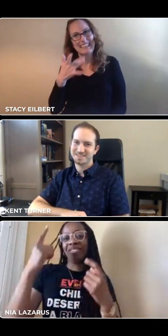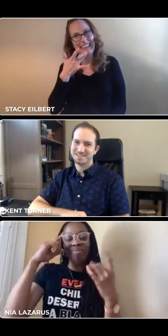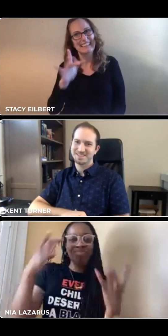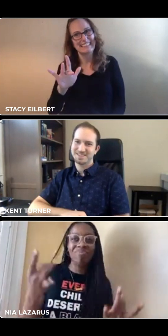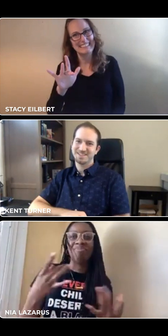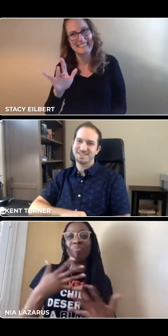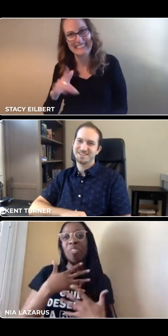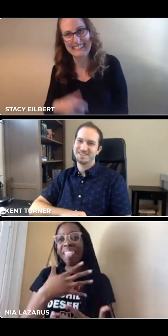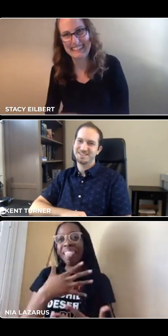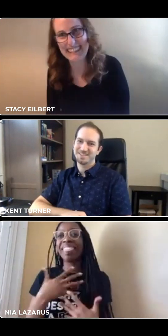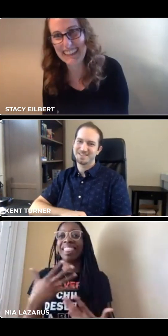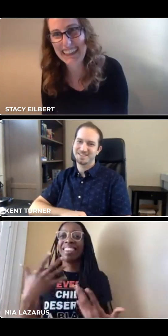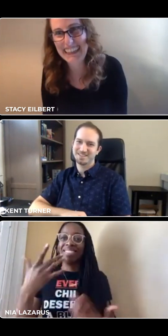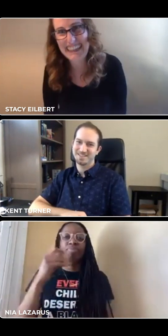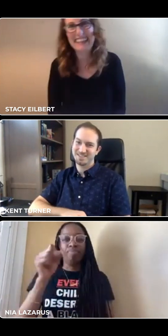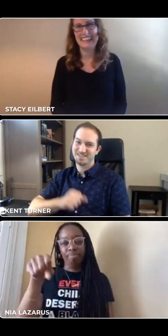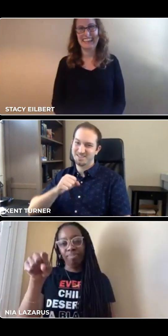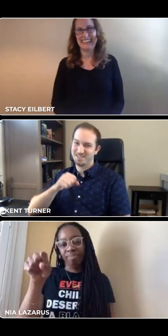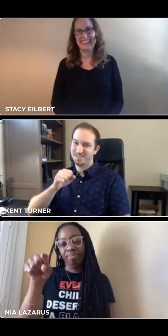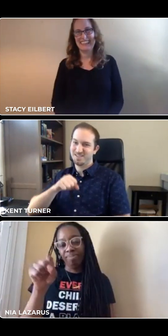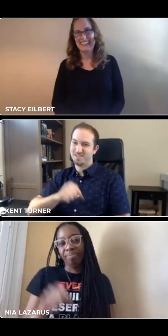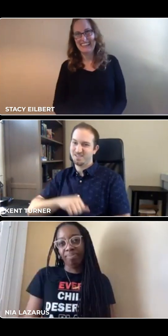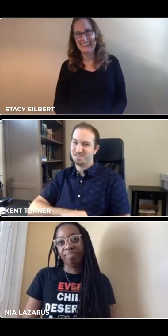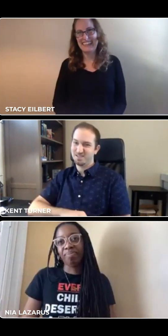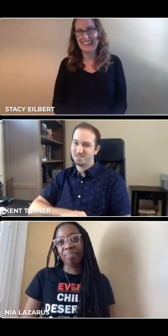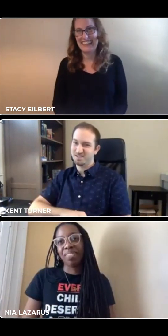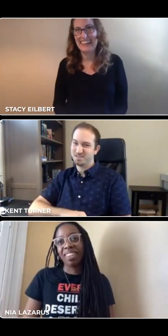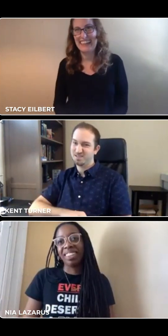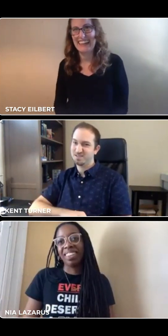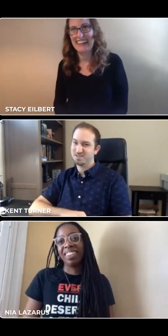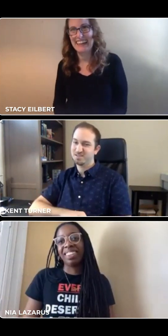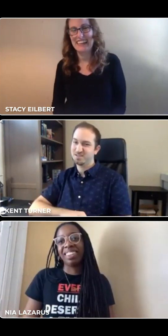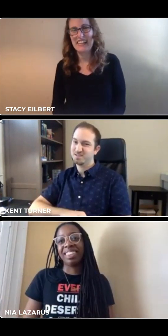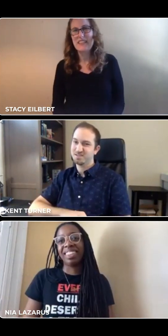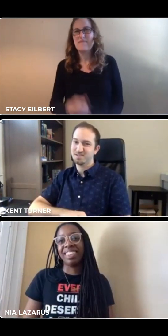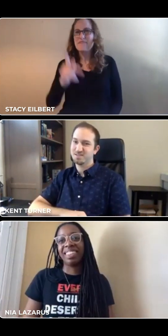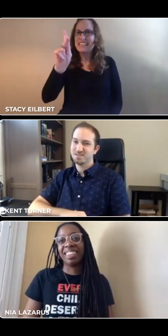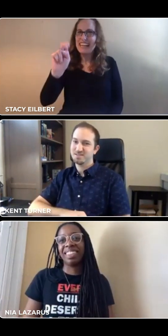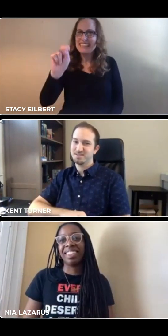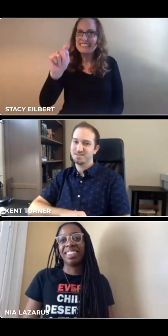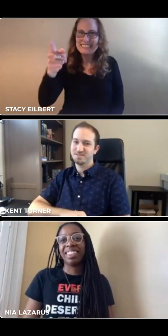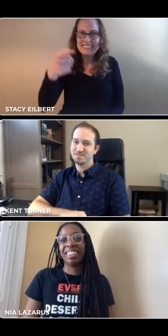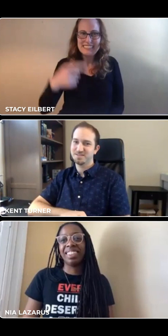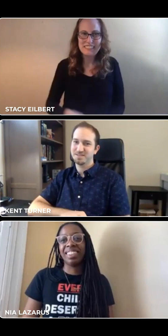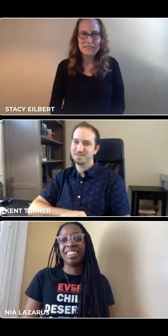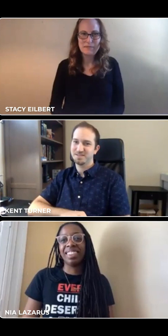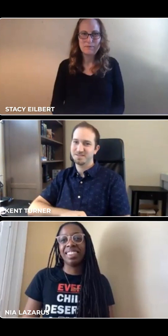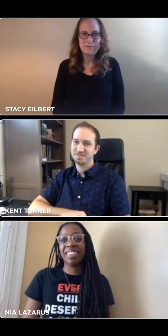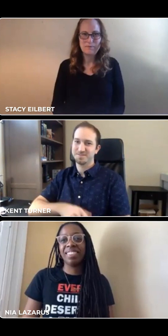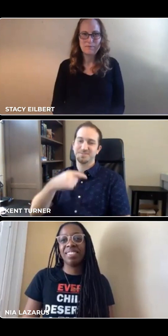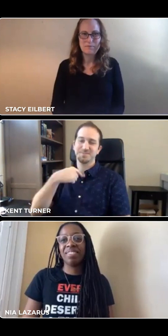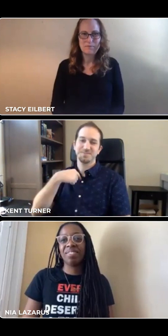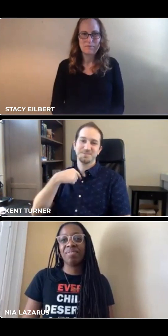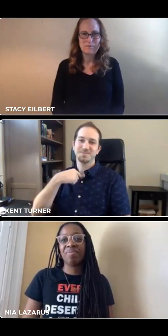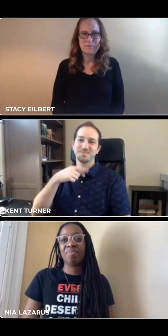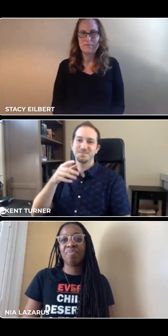sunny, that's where I'm at. I can stretch, and meditate, and breathe. I love it out there. You're living in California, luckily, right? Yes.